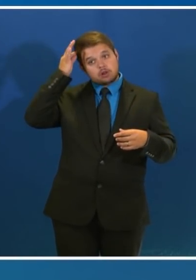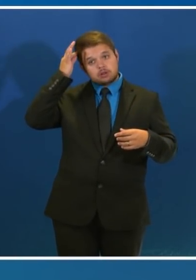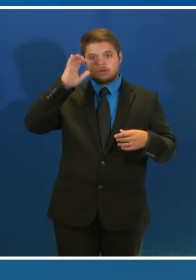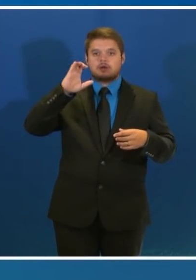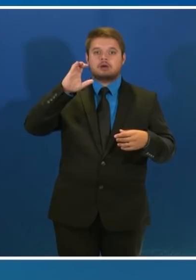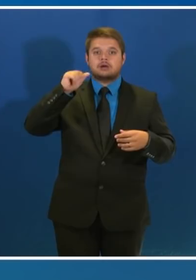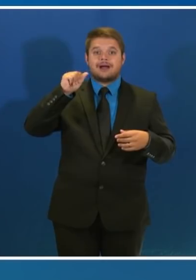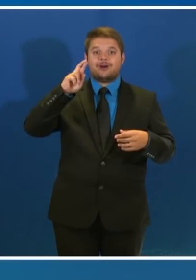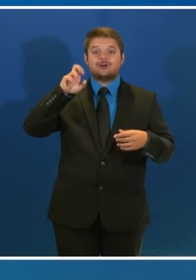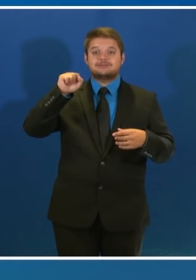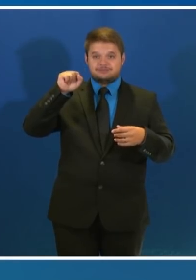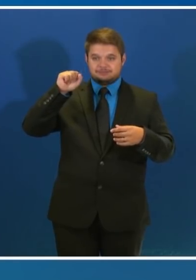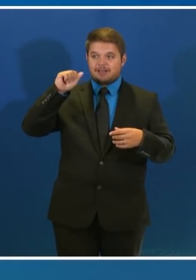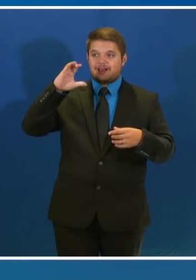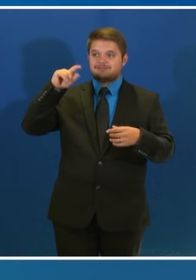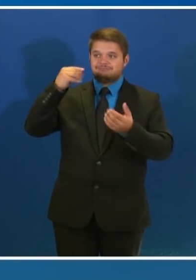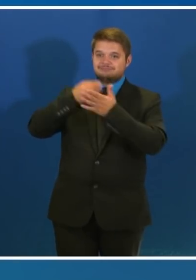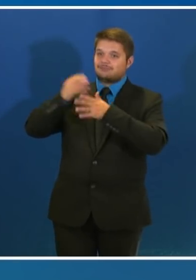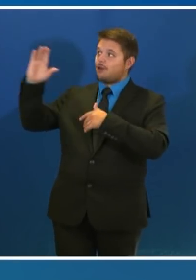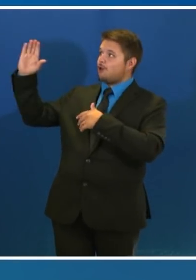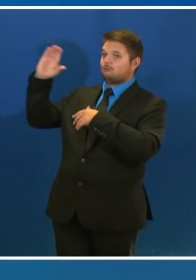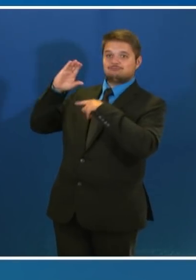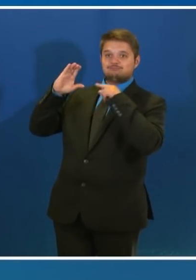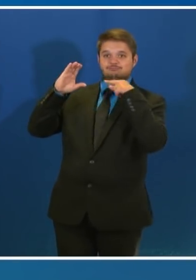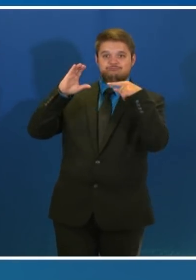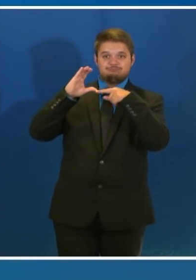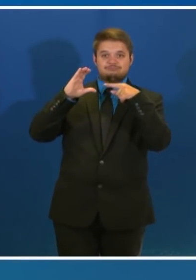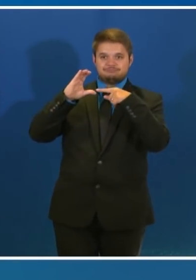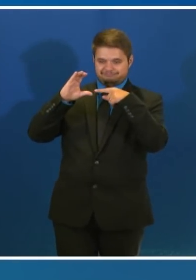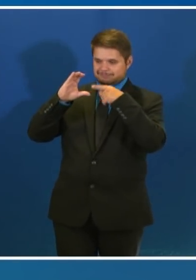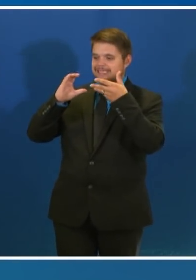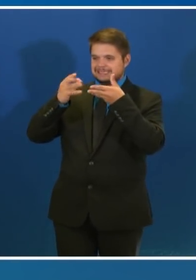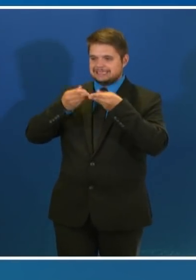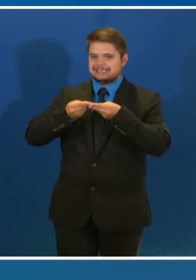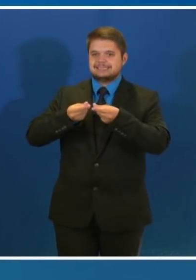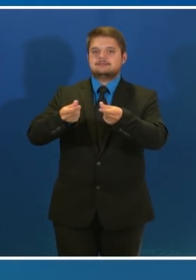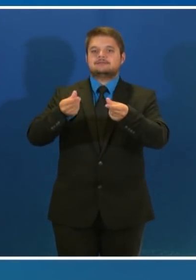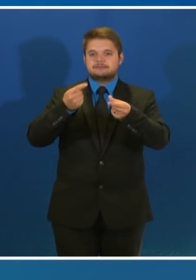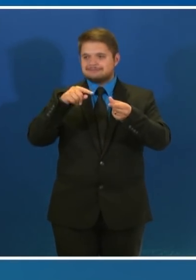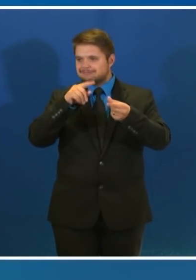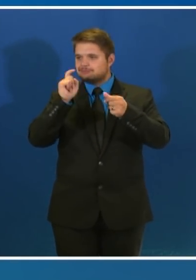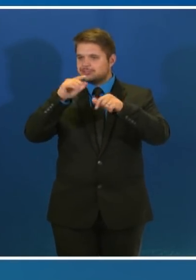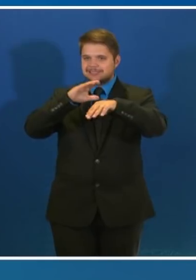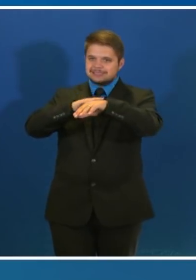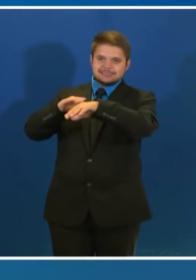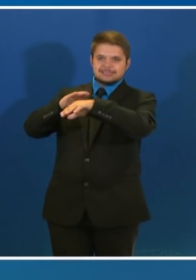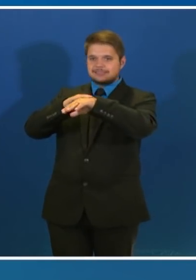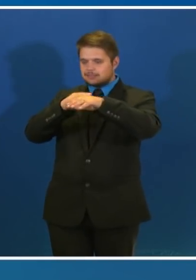visitors to stay positive to remind all of us to continue to physical distance from each